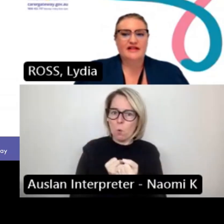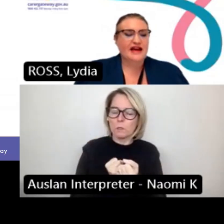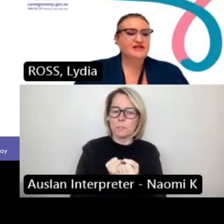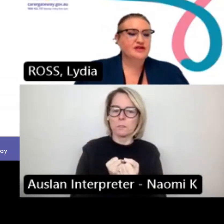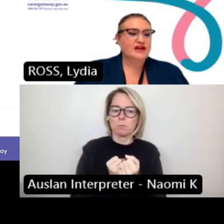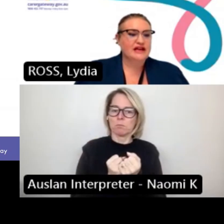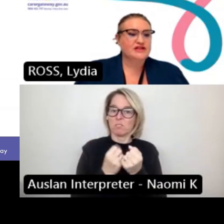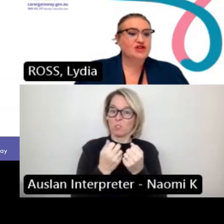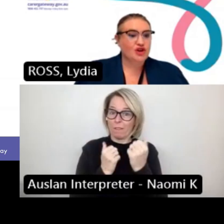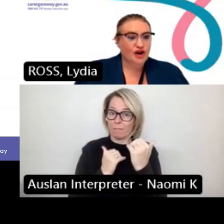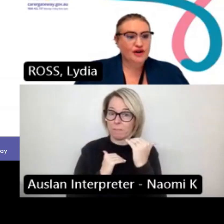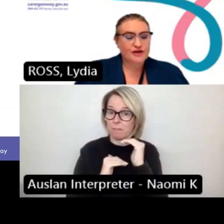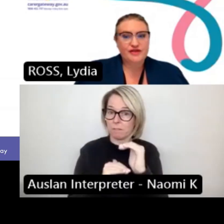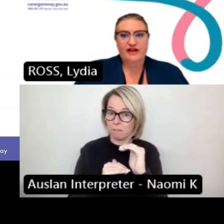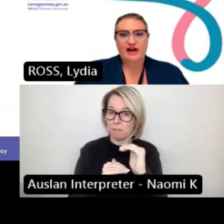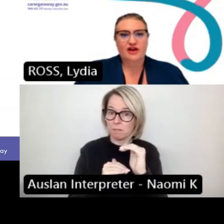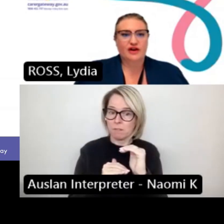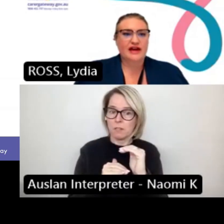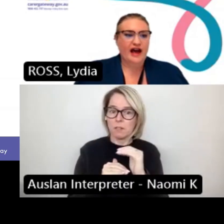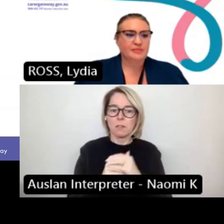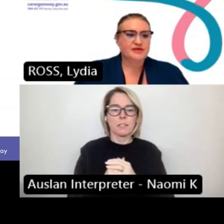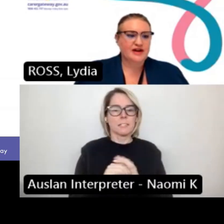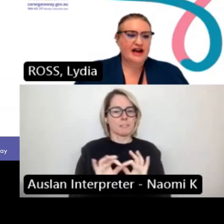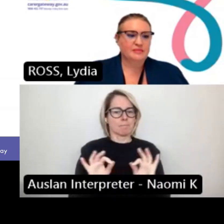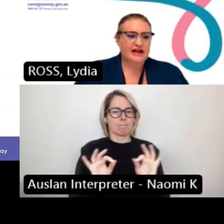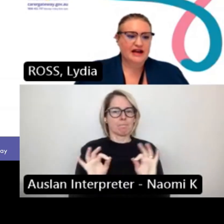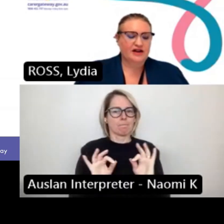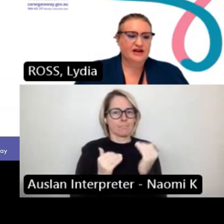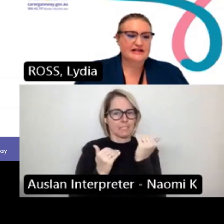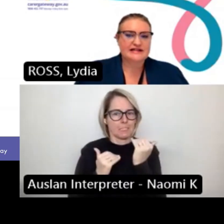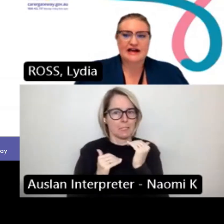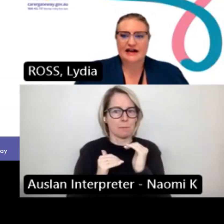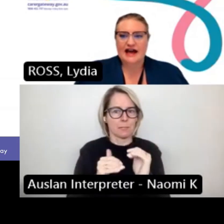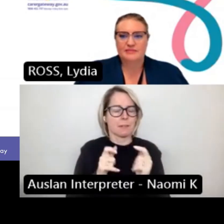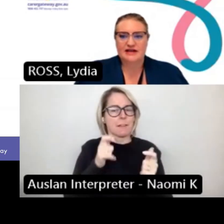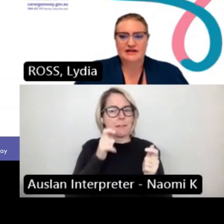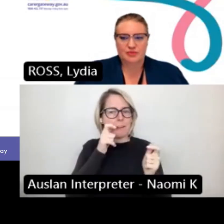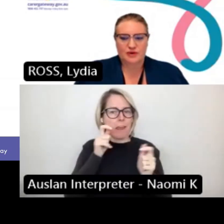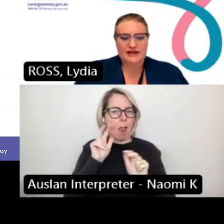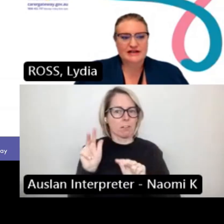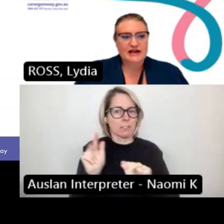The answer is no, there are no caps on how many carers can be supported.